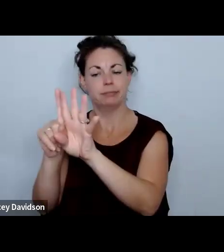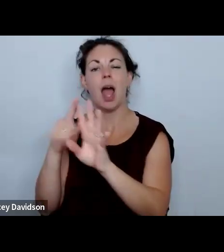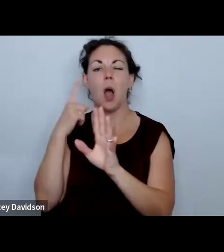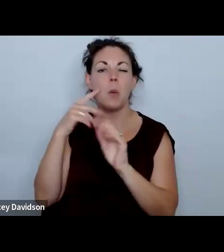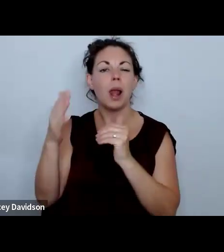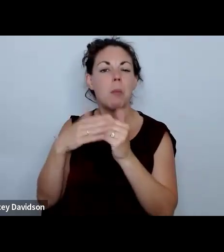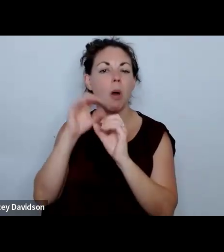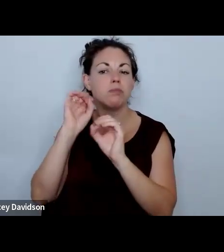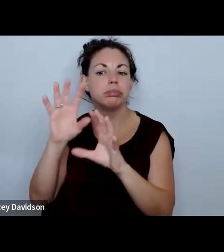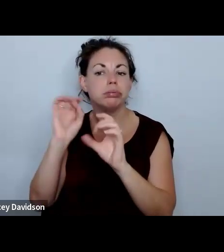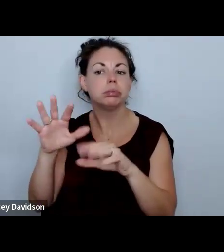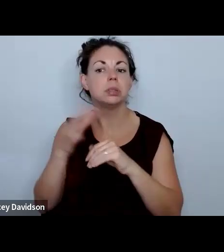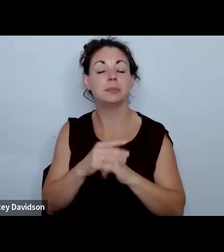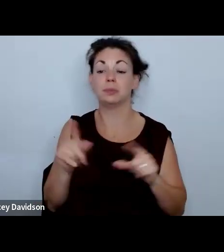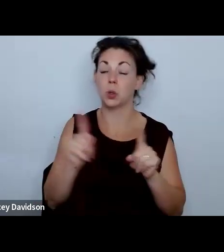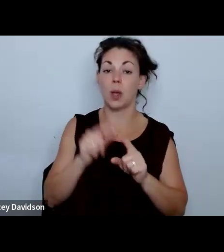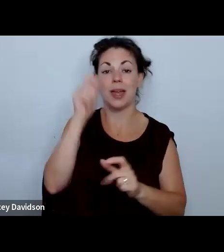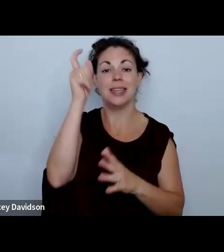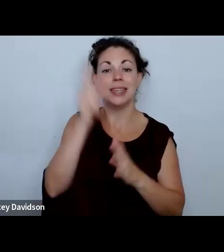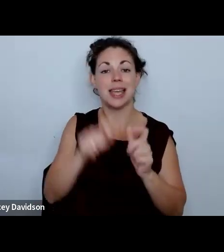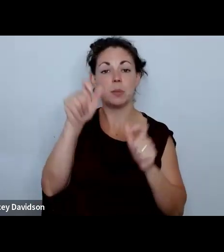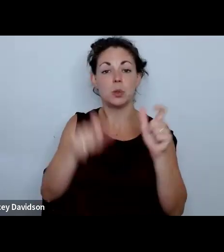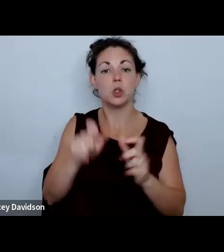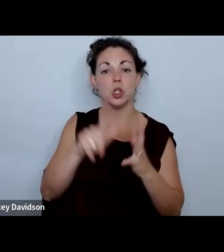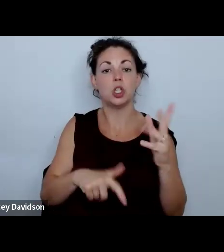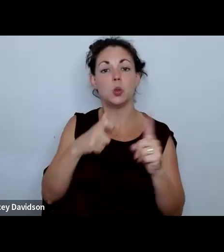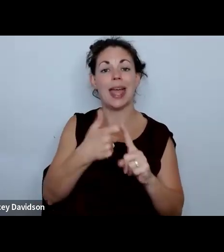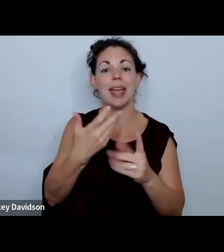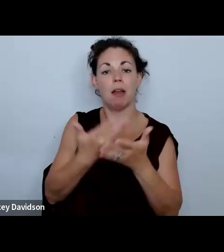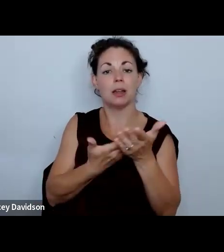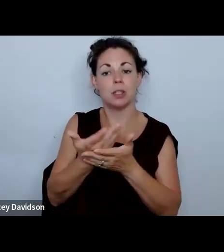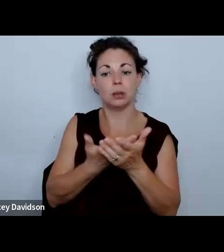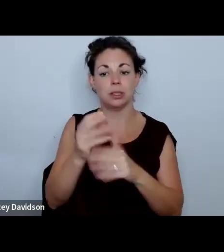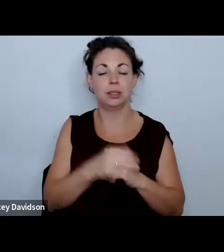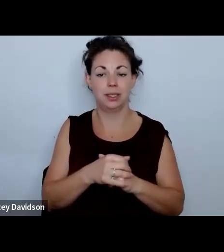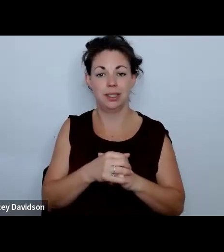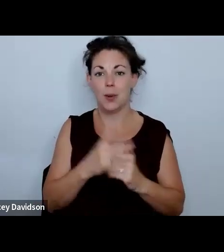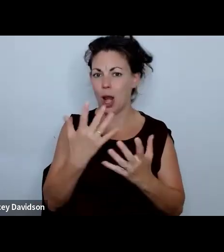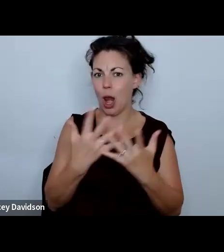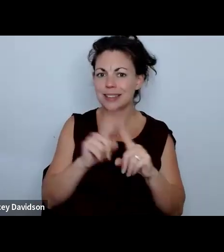of one another, and they've always been very connected. I want to talk a bit about how I